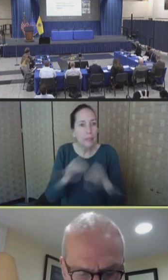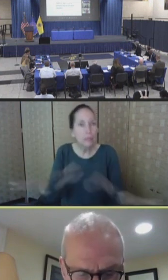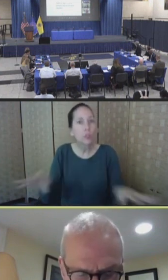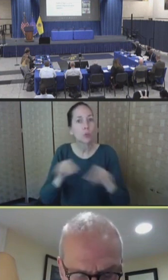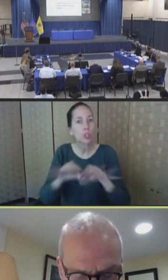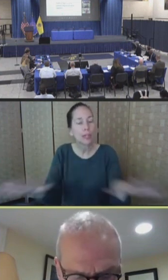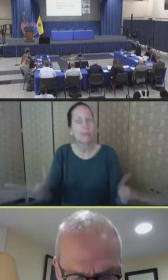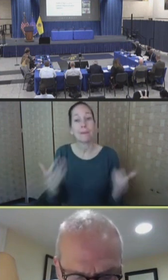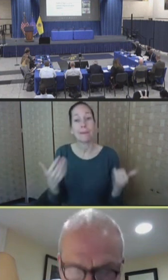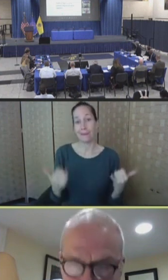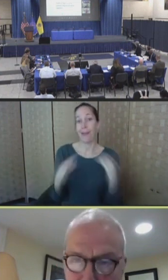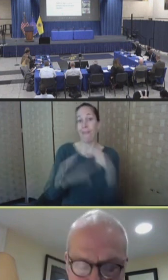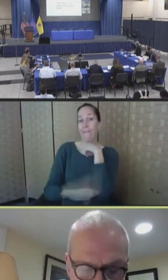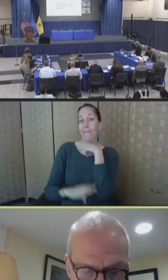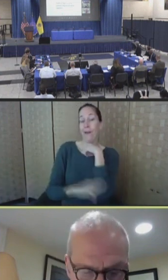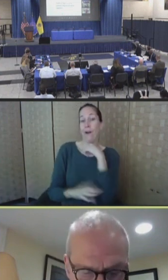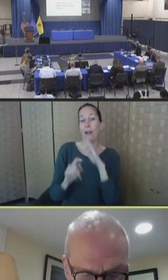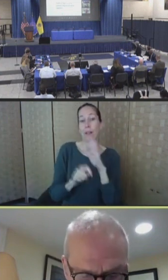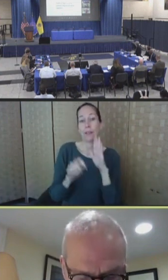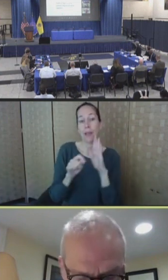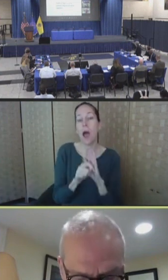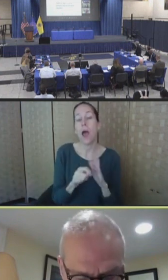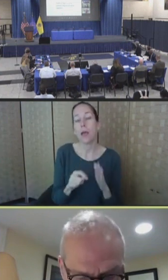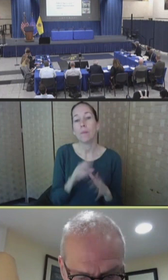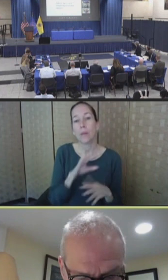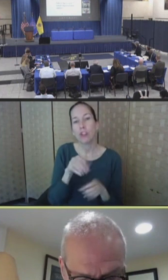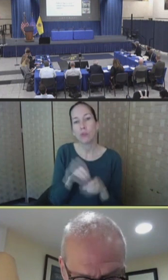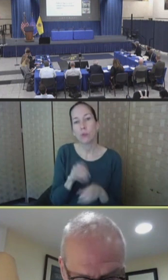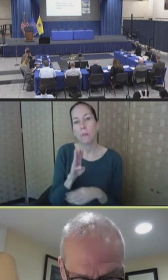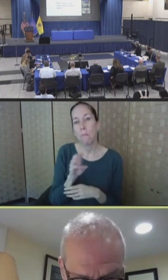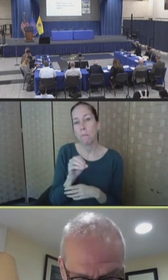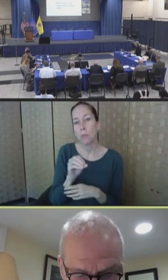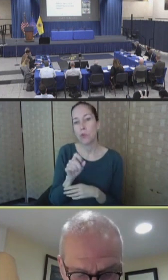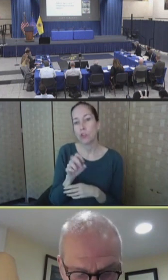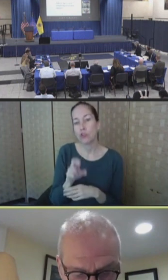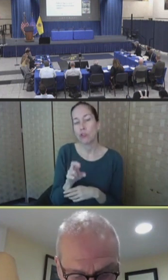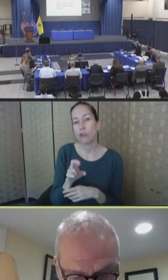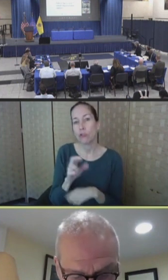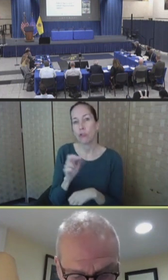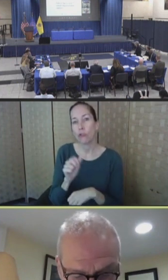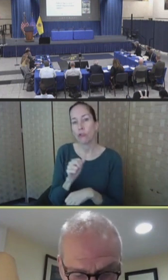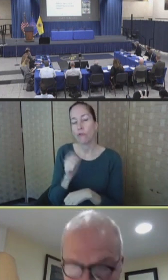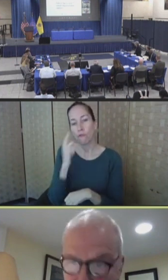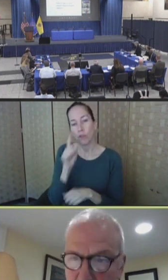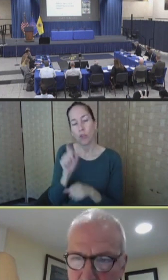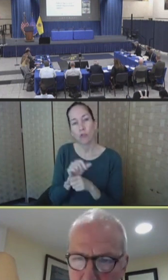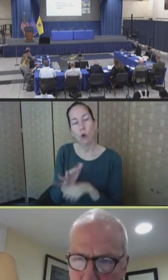not only boosters for COVID but very intensive efforts in monkeypox vaccine distribution.